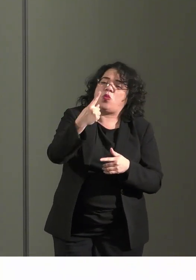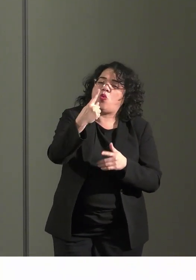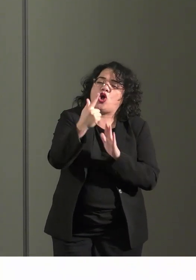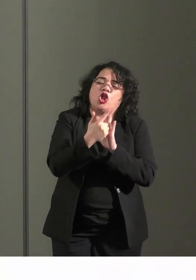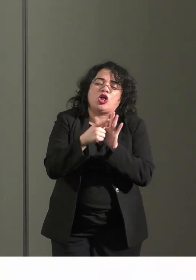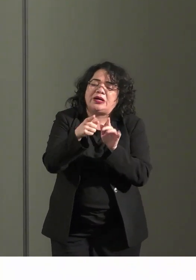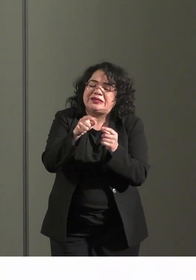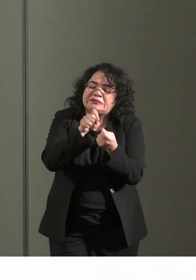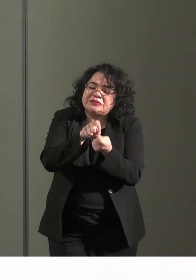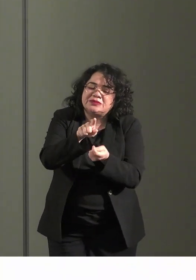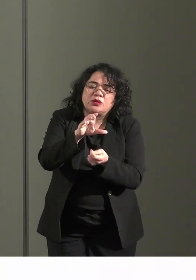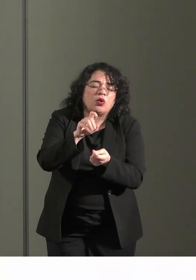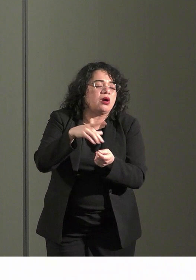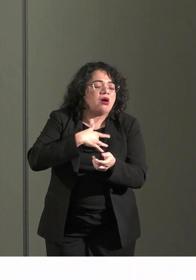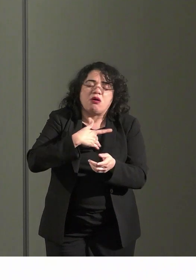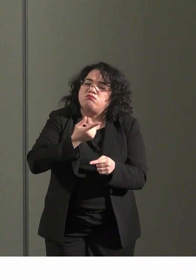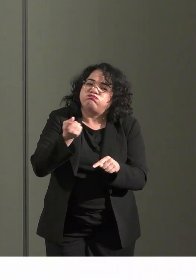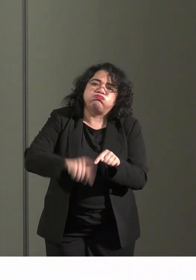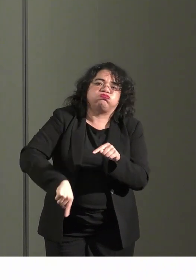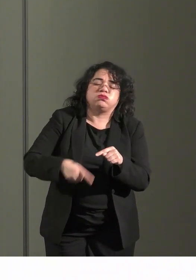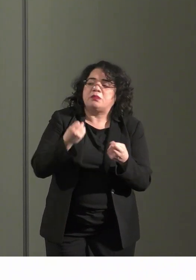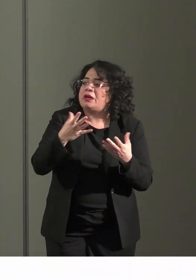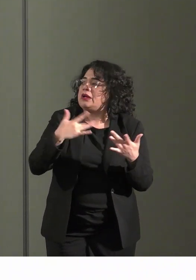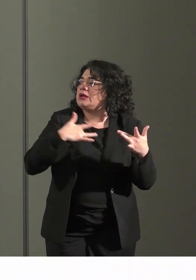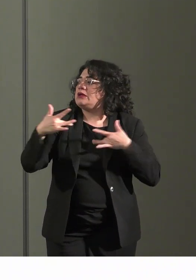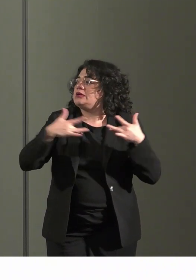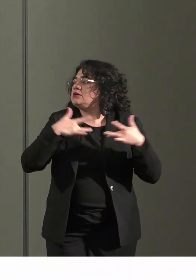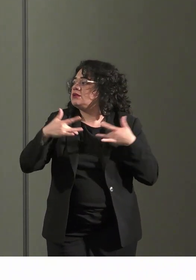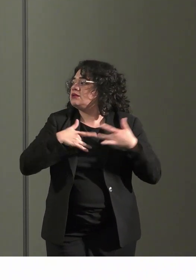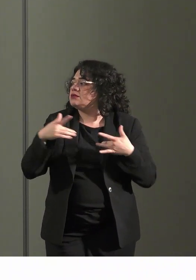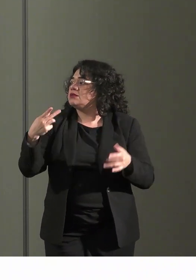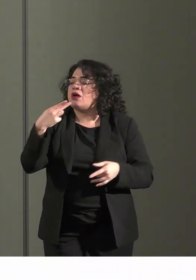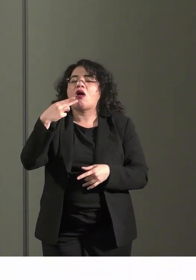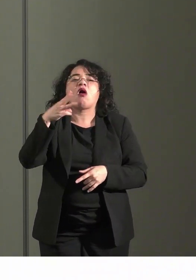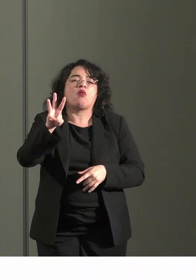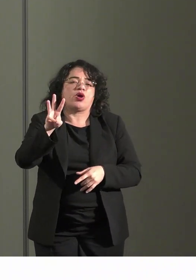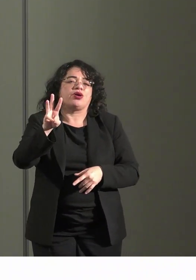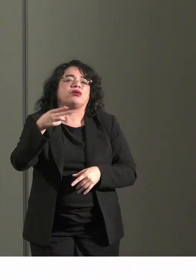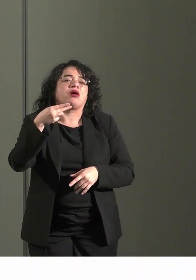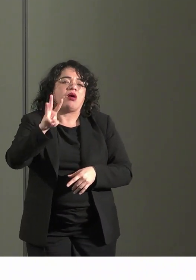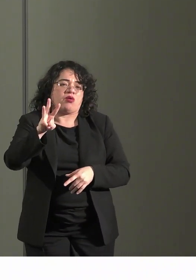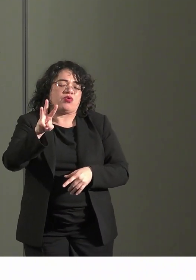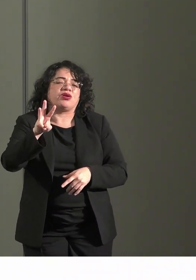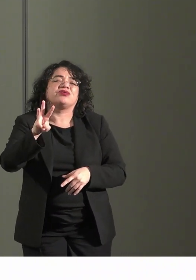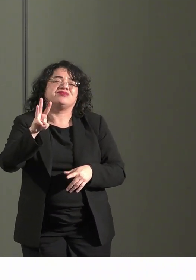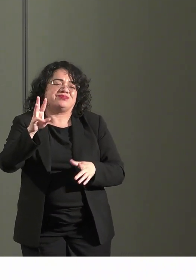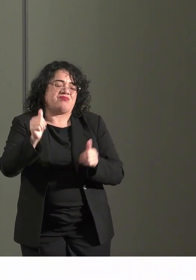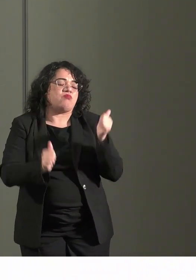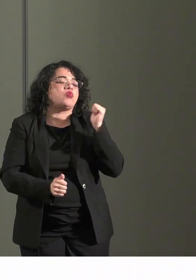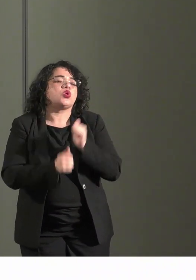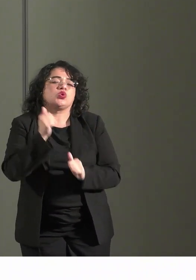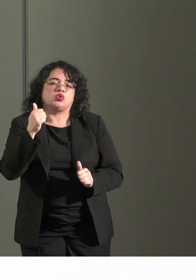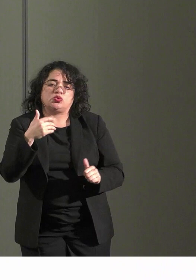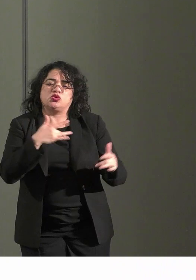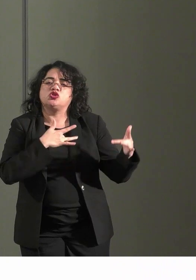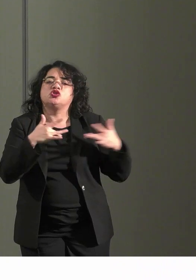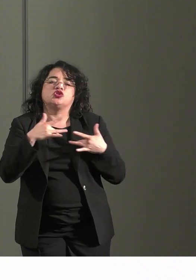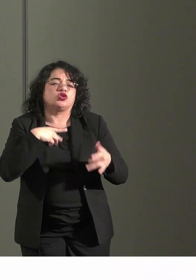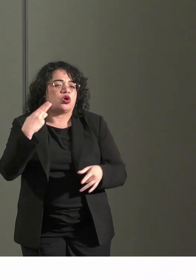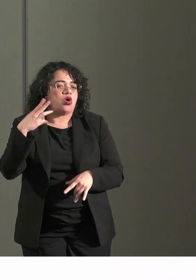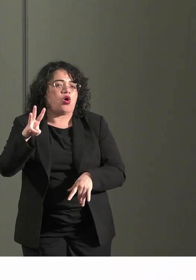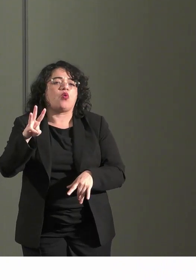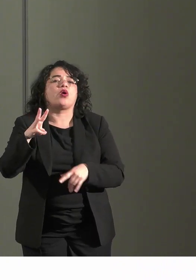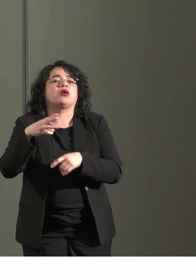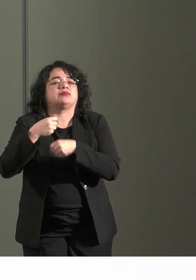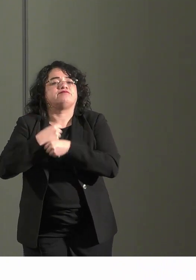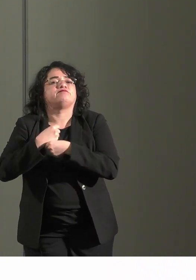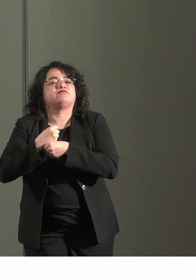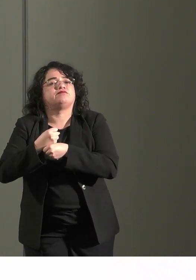I think probably hardware related requirements. So this law is some what distinct